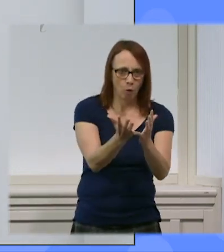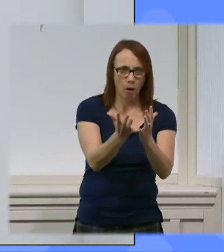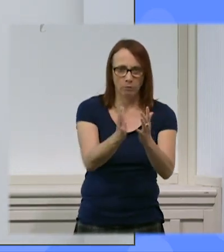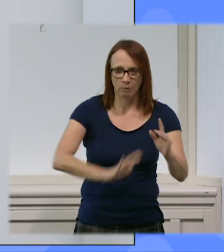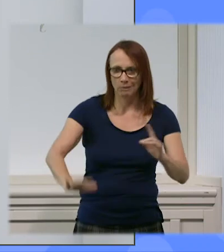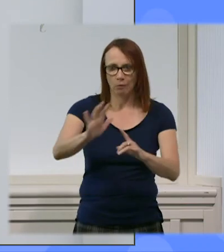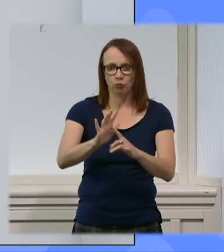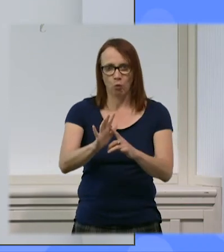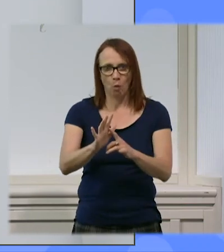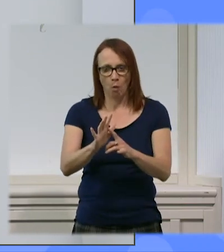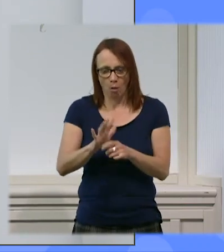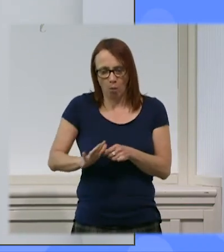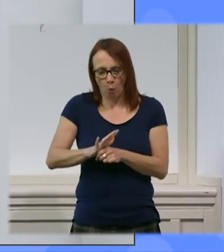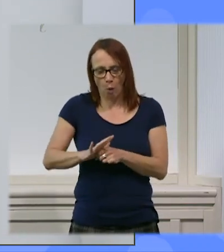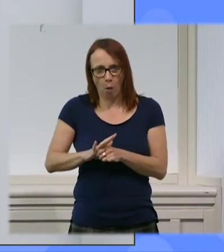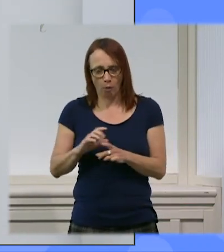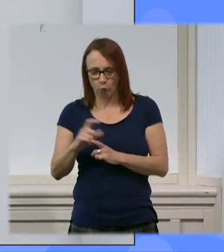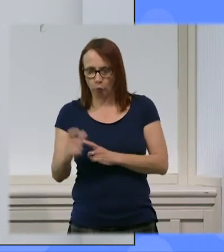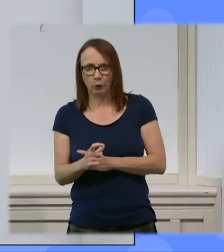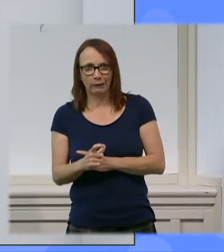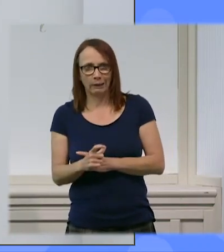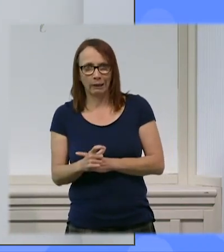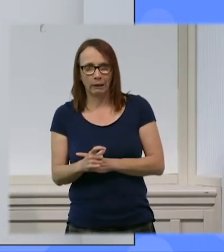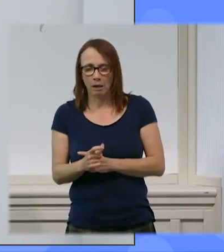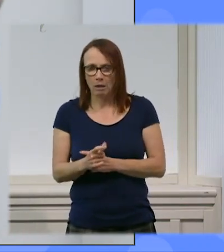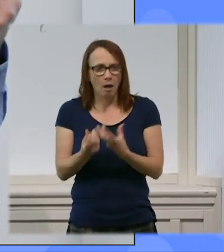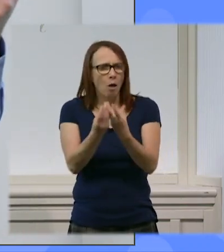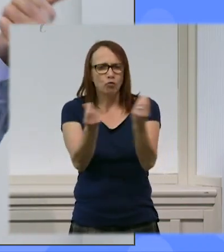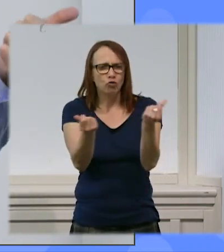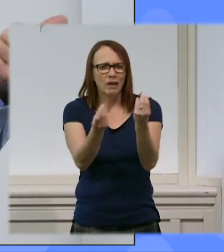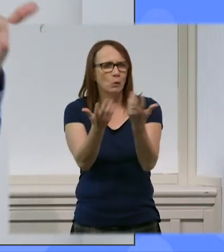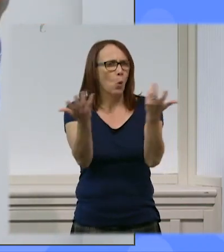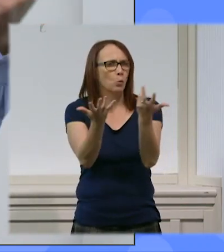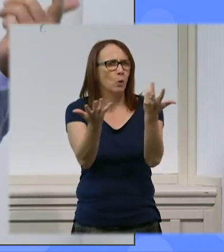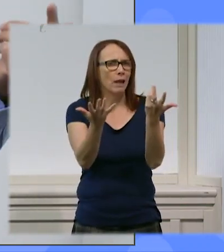communities it depends on the access to resources who has the skills the talent